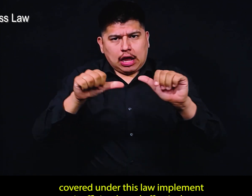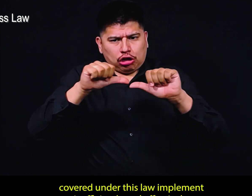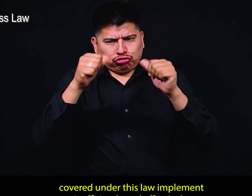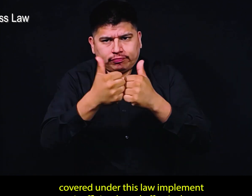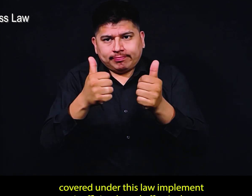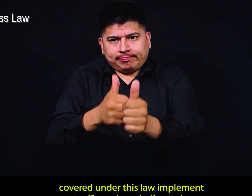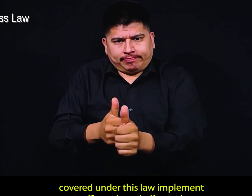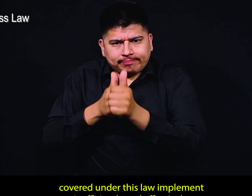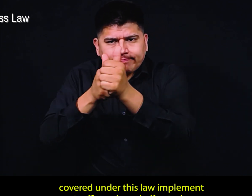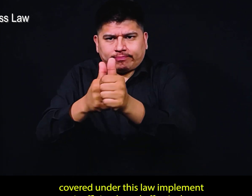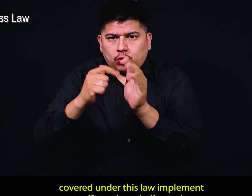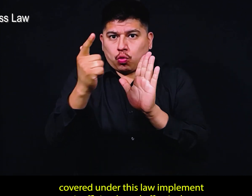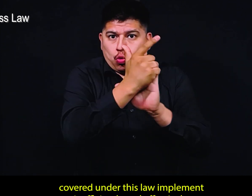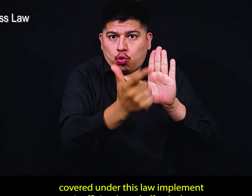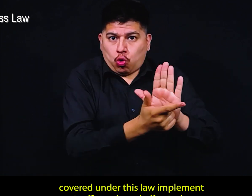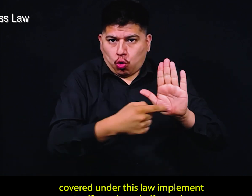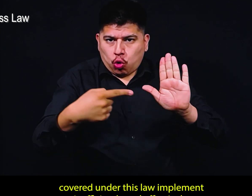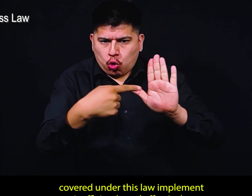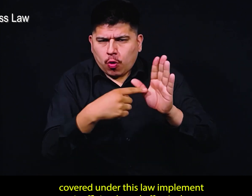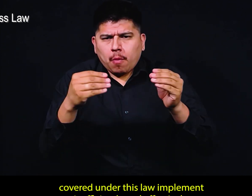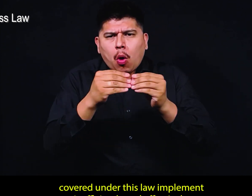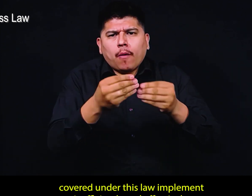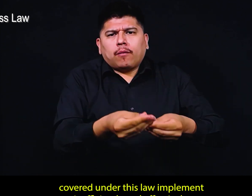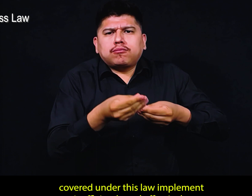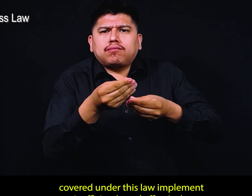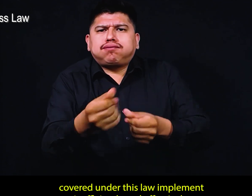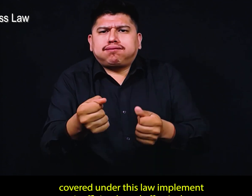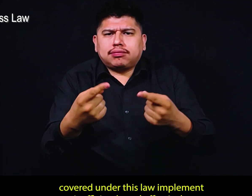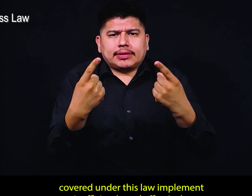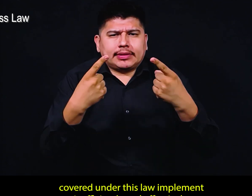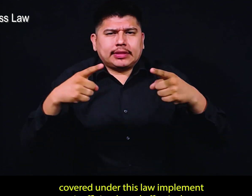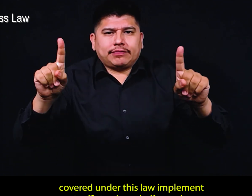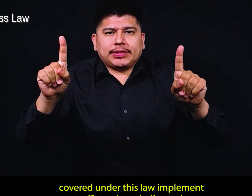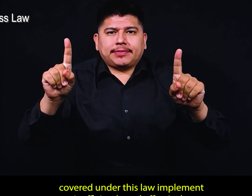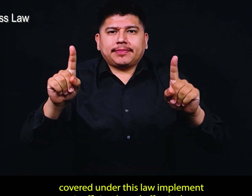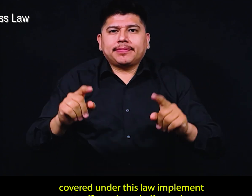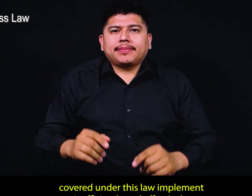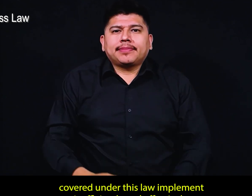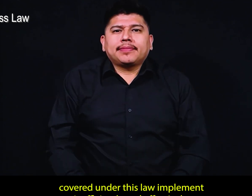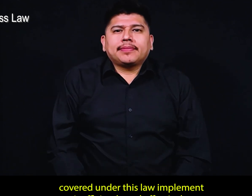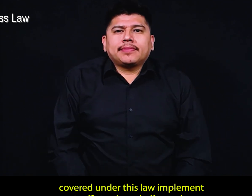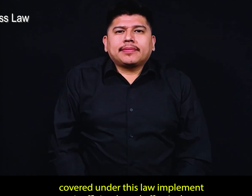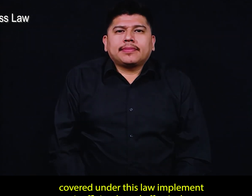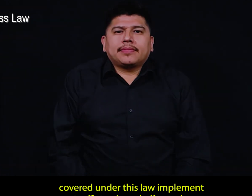covered under this law implement it efficiently and effectively.